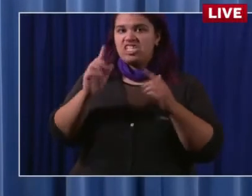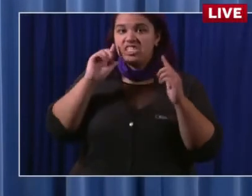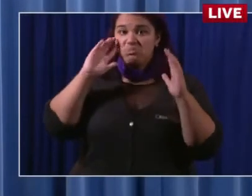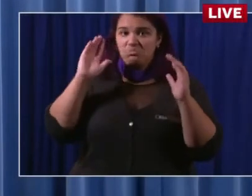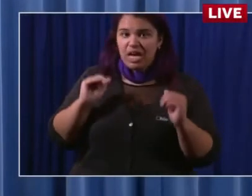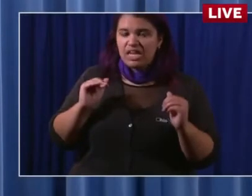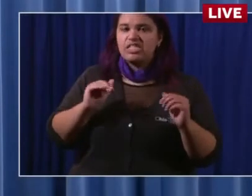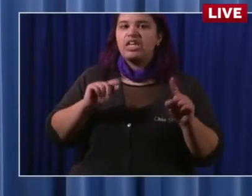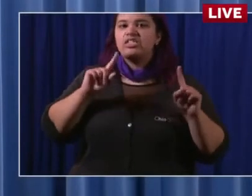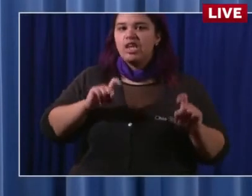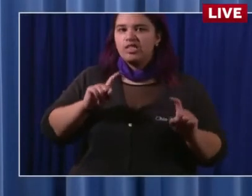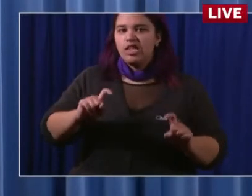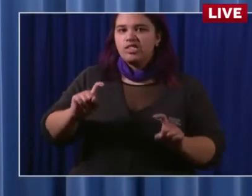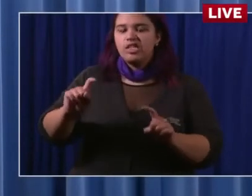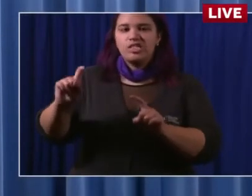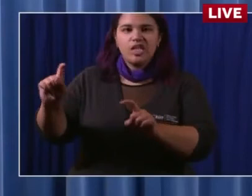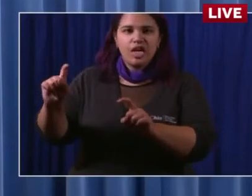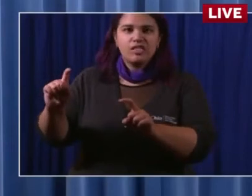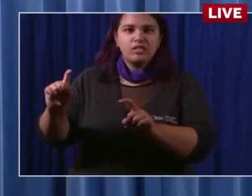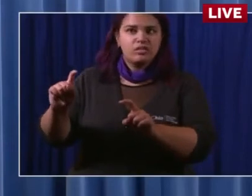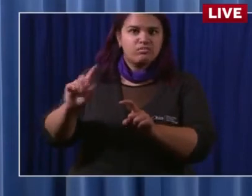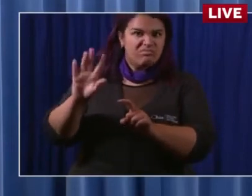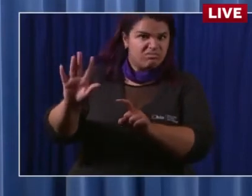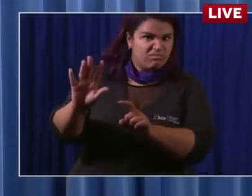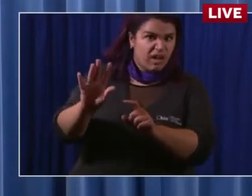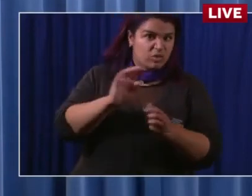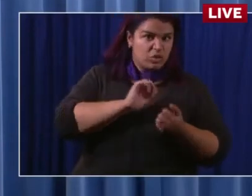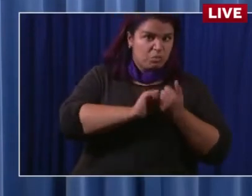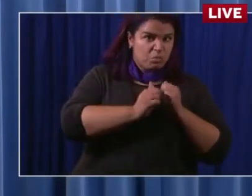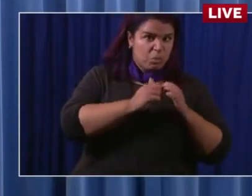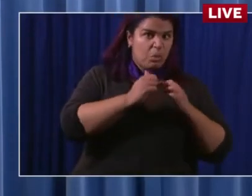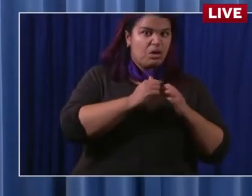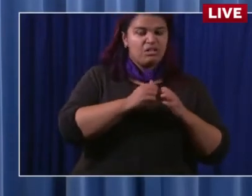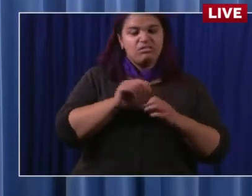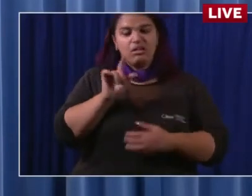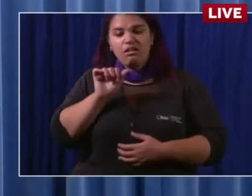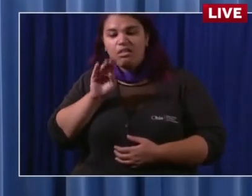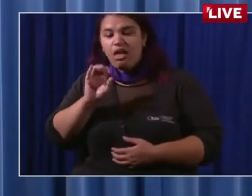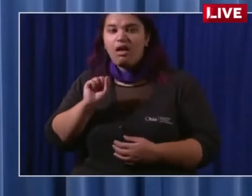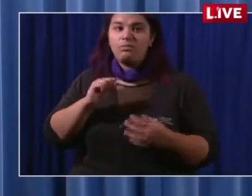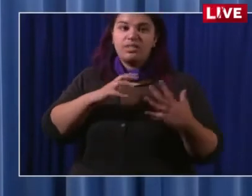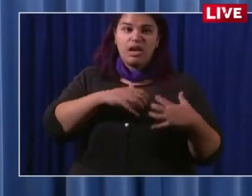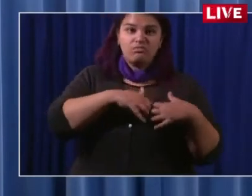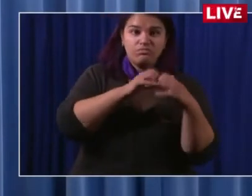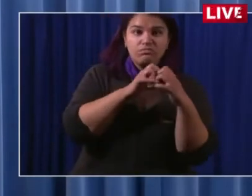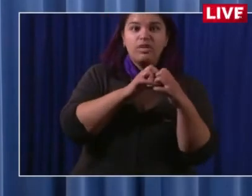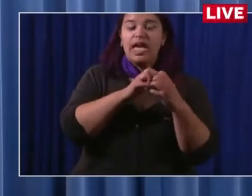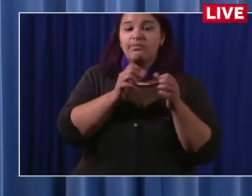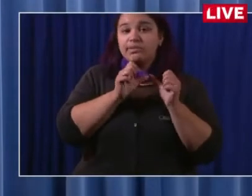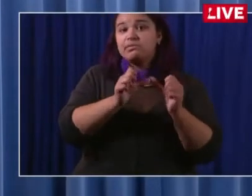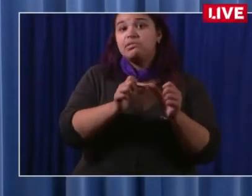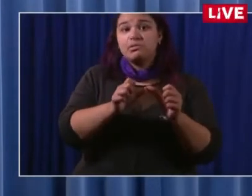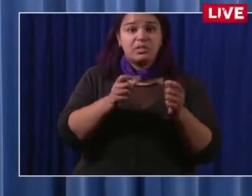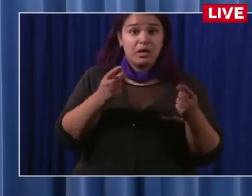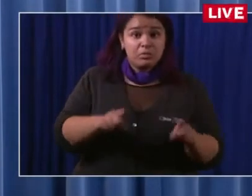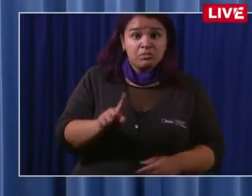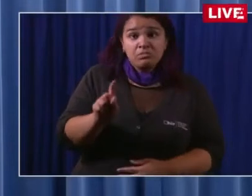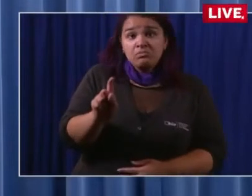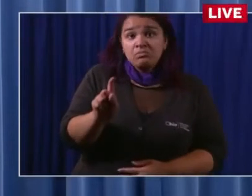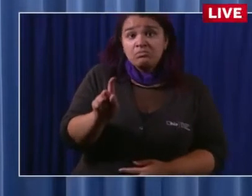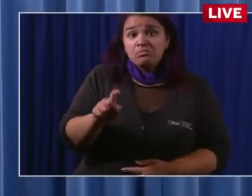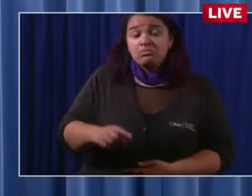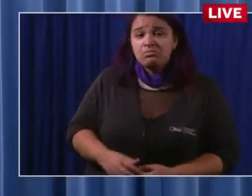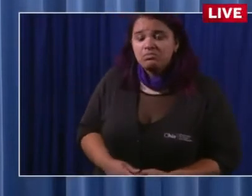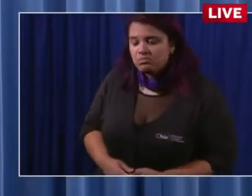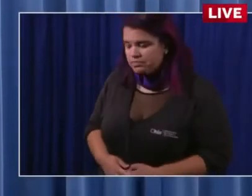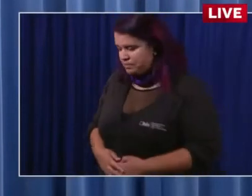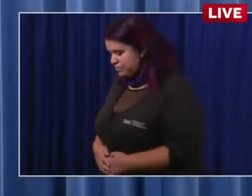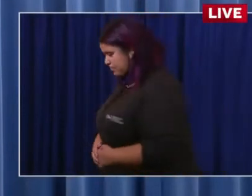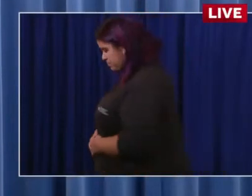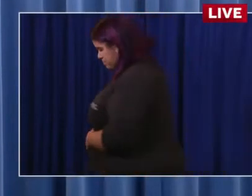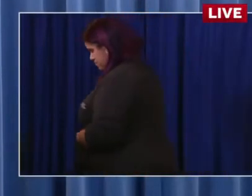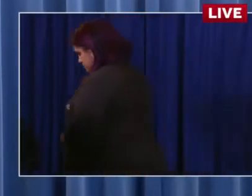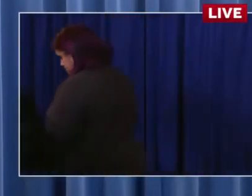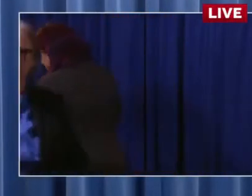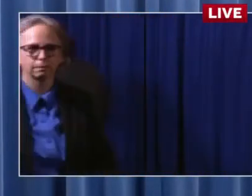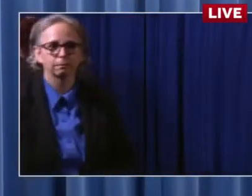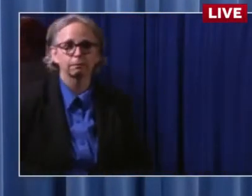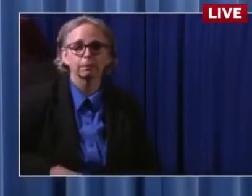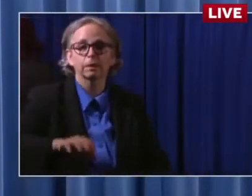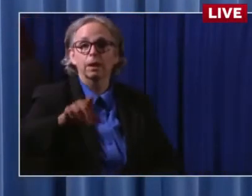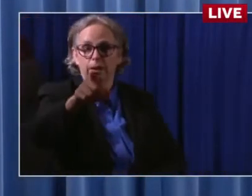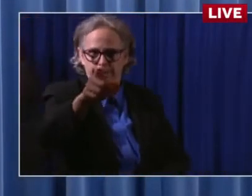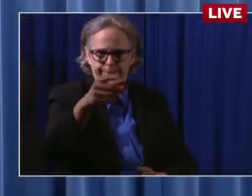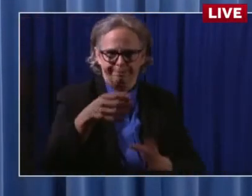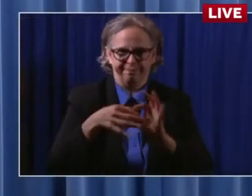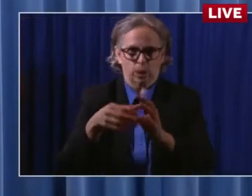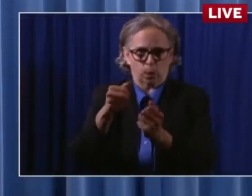IF SCHOOL DISTRICTS ARE GOING TO DO A HIGHER LEVEL OF TESTING, DOES THIS MEAN THAT SPORTS, CLUBS, AND OTHER GROUPS WILL BE ABLE TO BE UP AND RUNNING AGAIN?